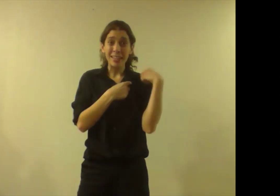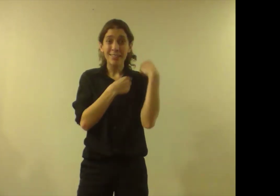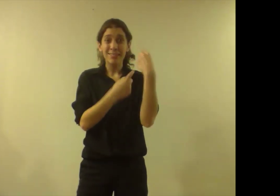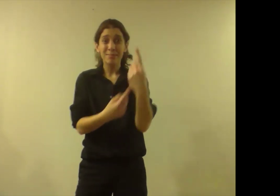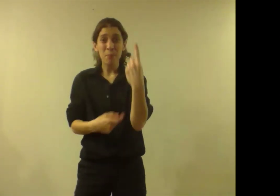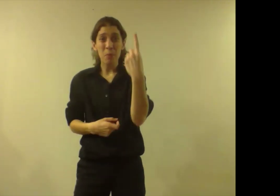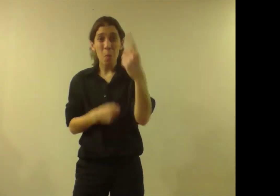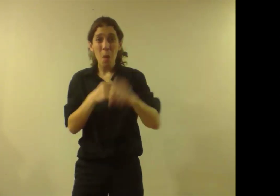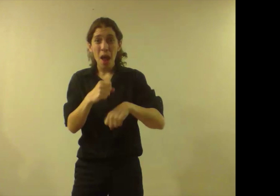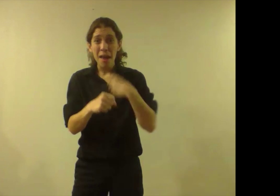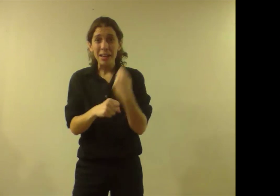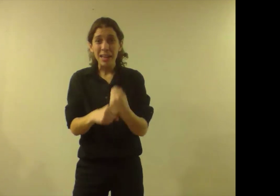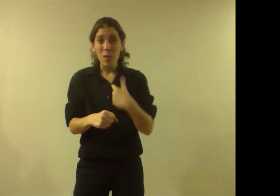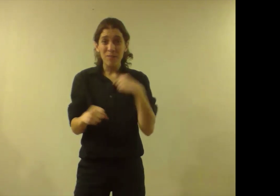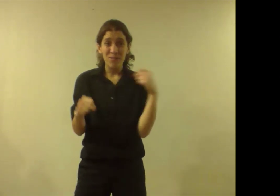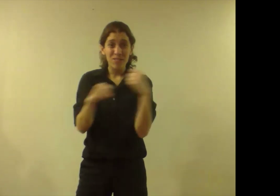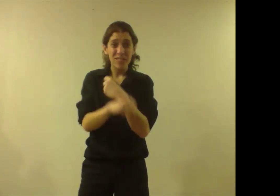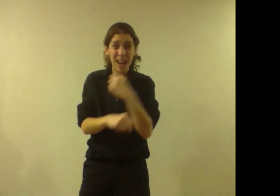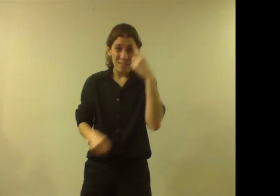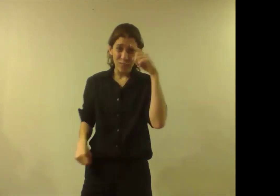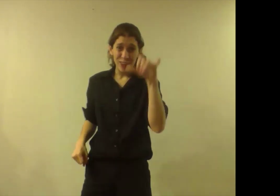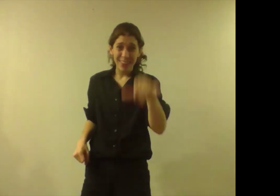You think that's what I've spent the past year fighting for?